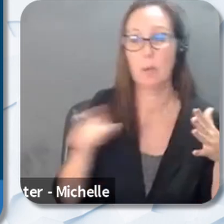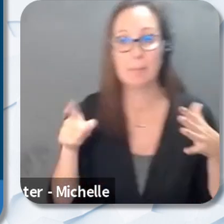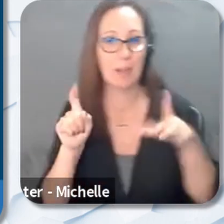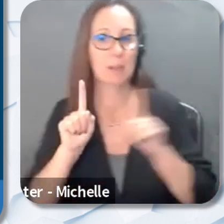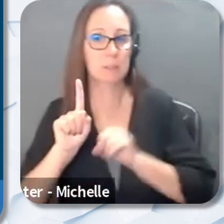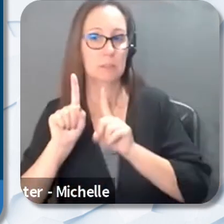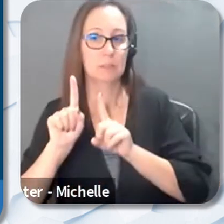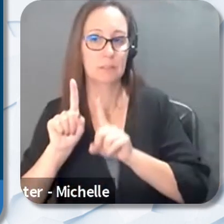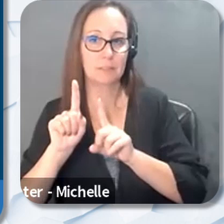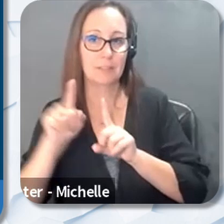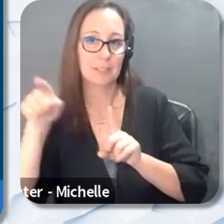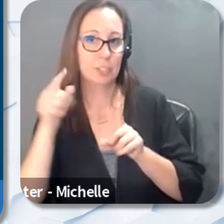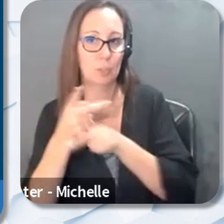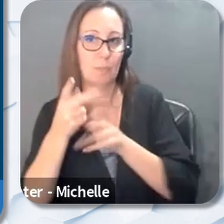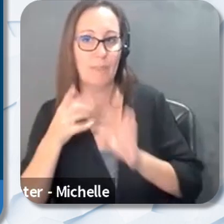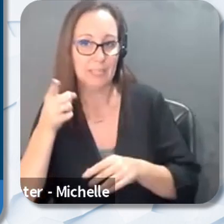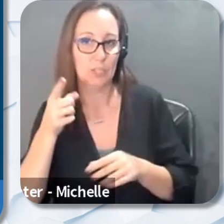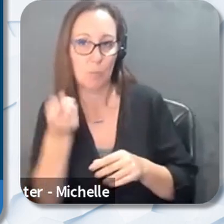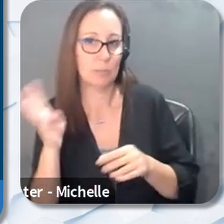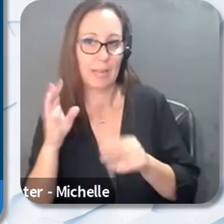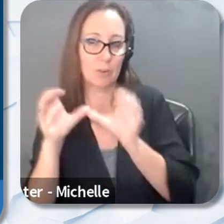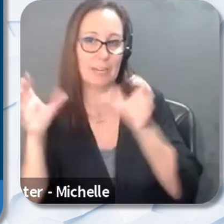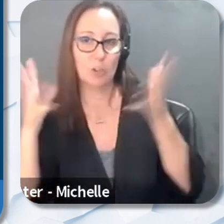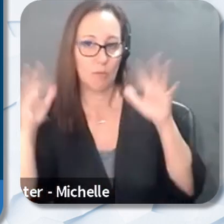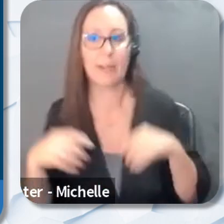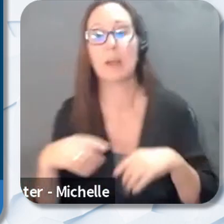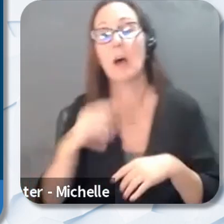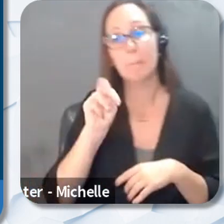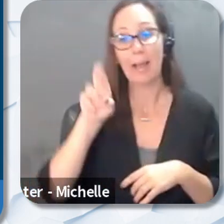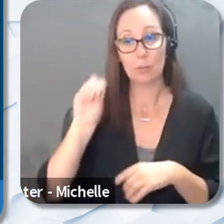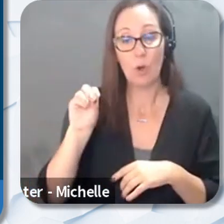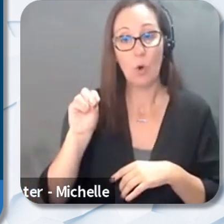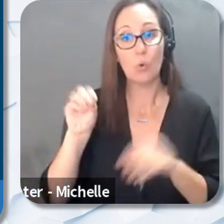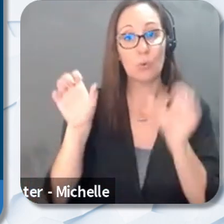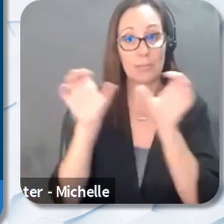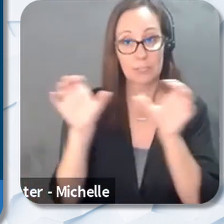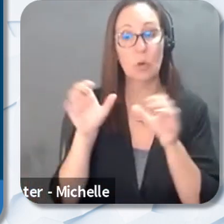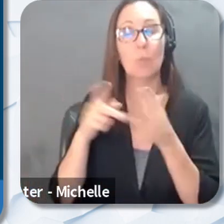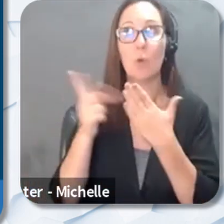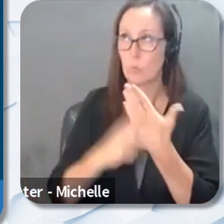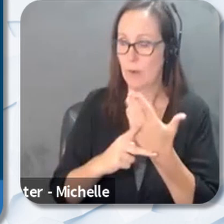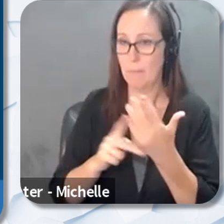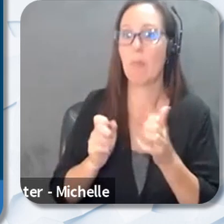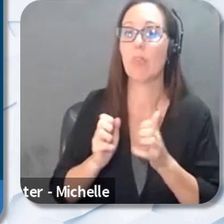Also, we have a micro credential program that we launched this previous year. and